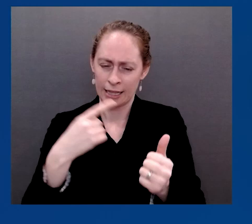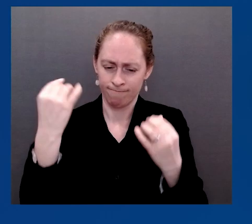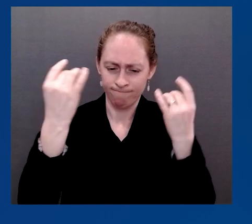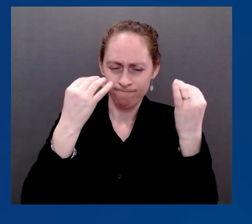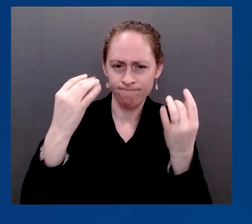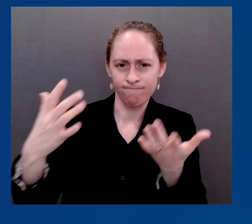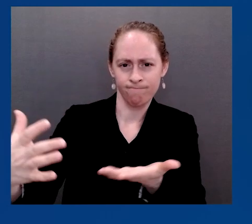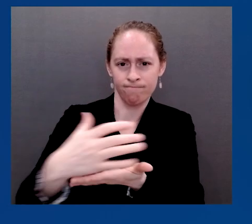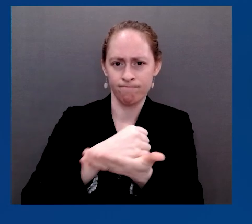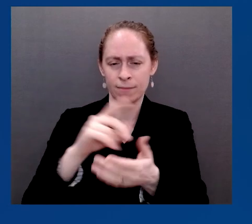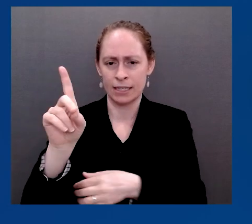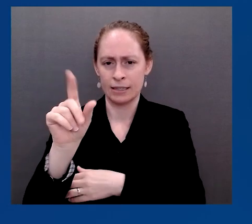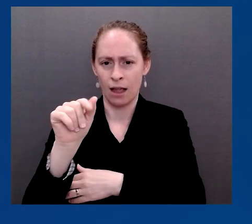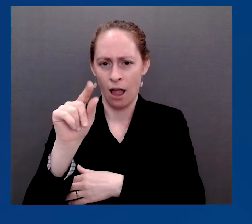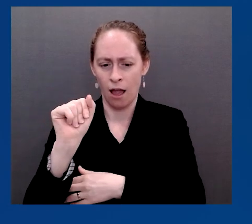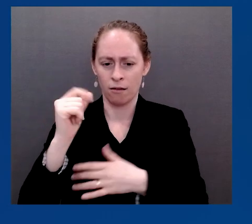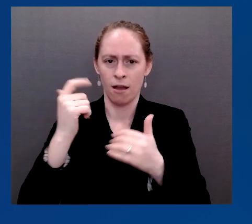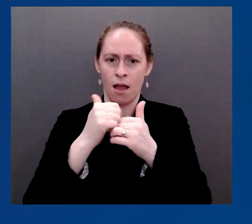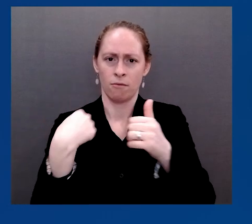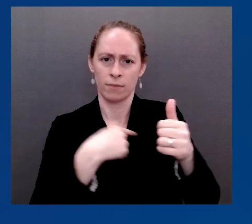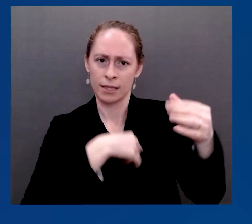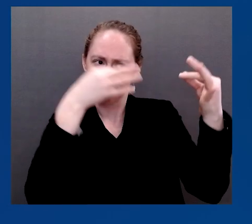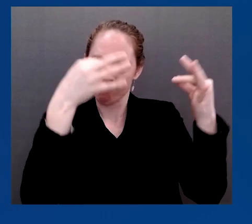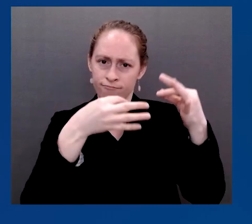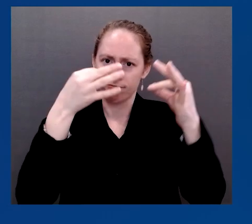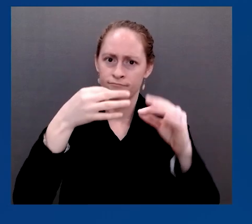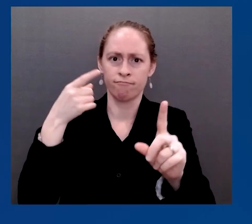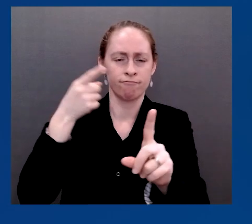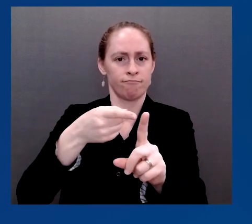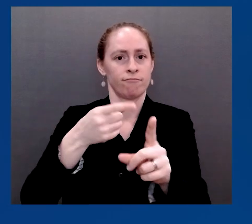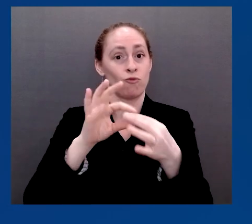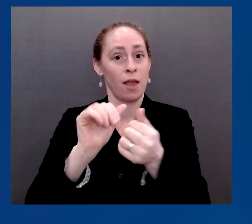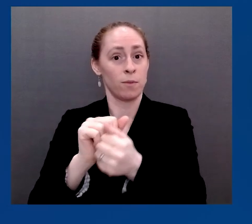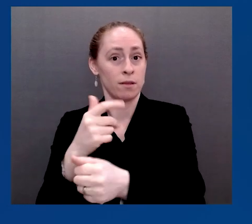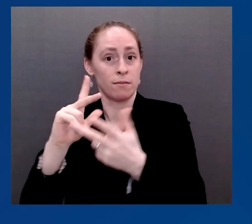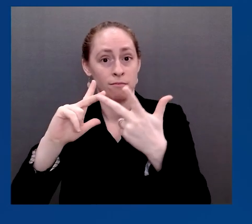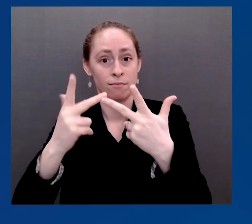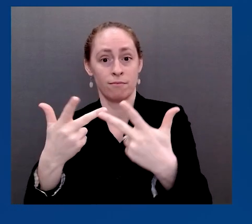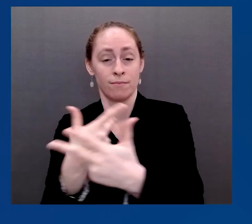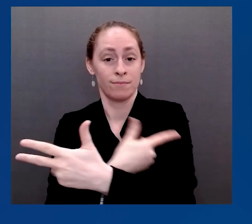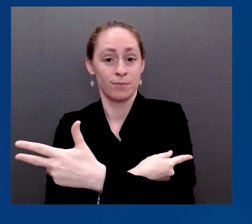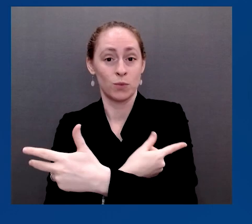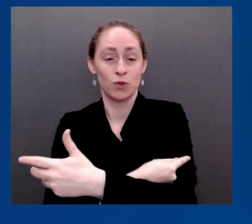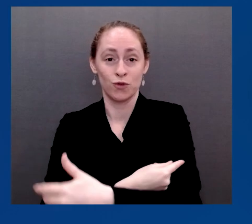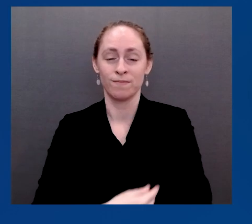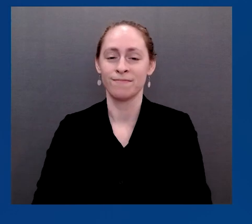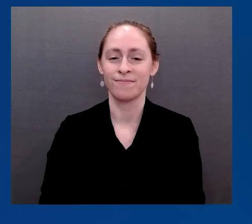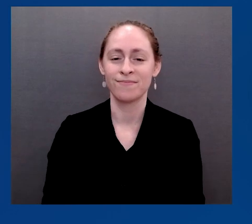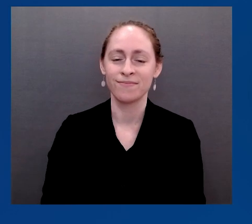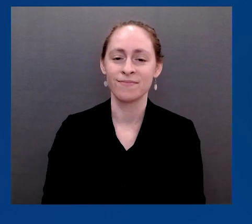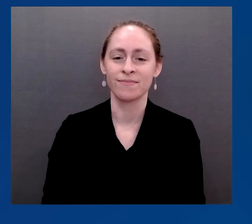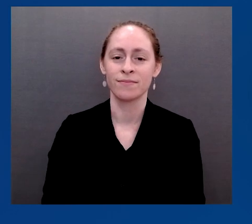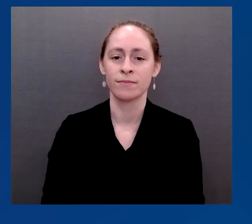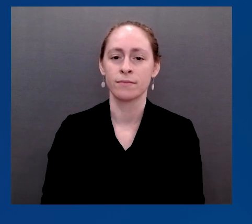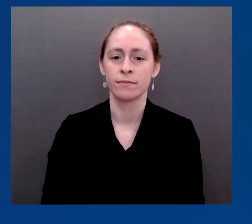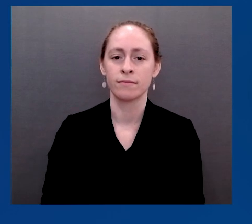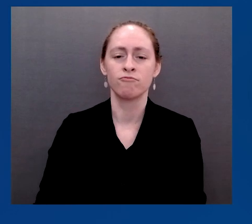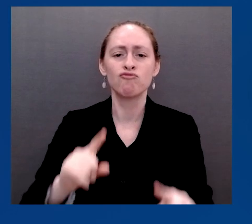CDC data aggregated from state health departments shows that more than 90 million booster shots have been administered.